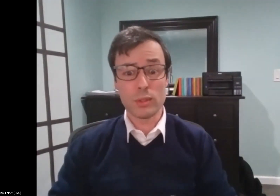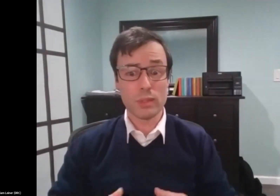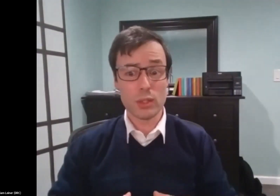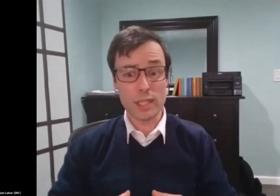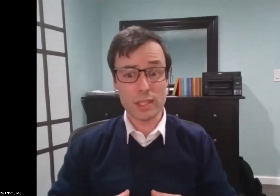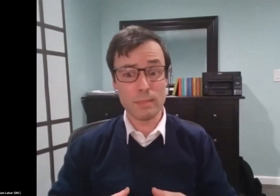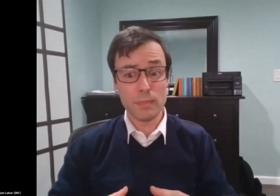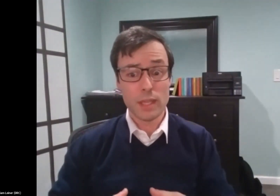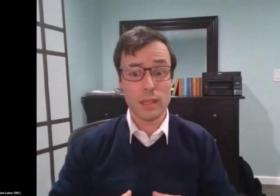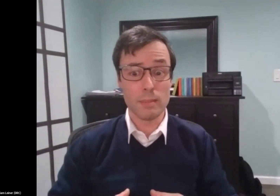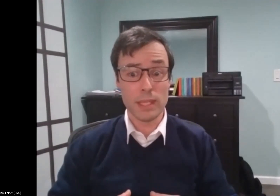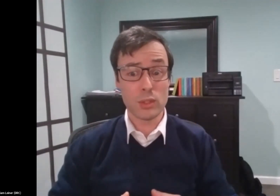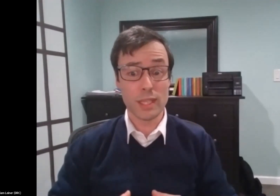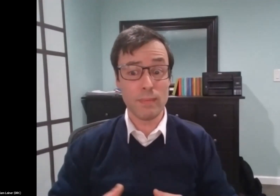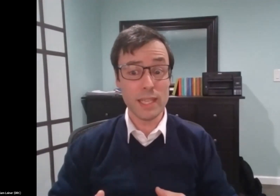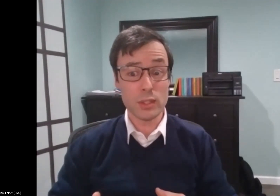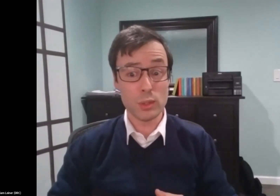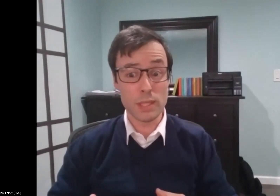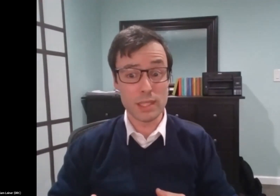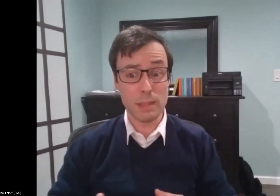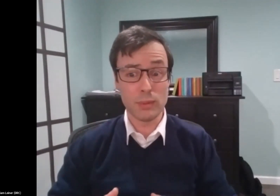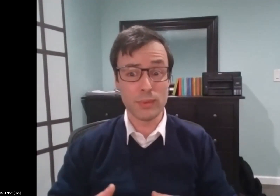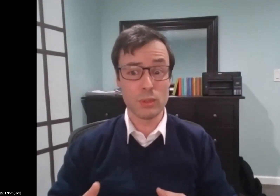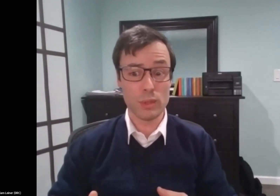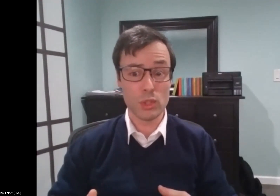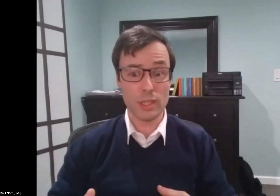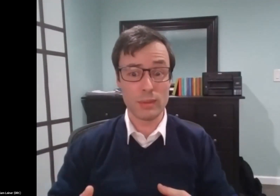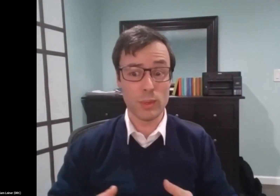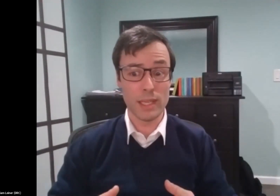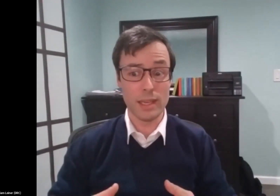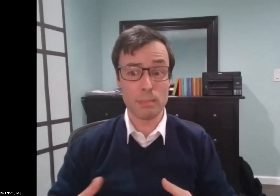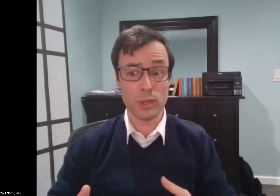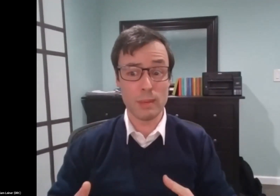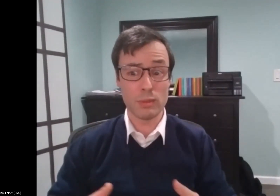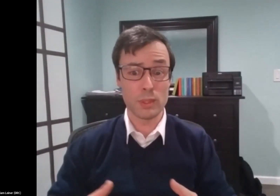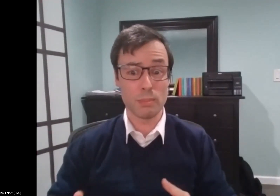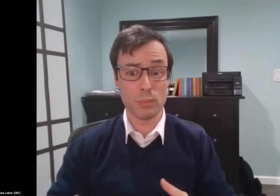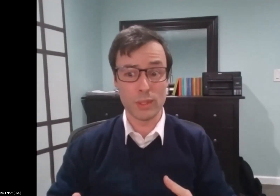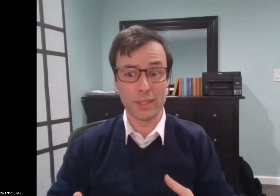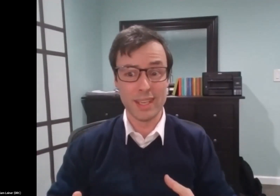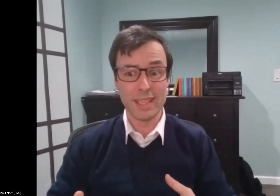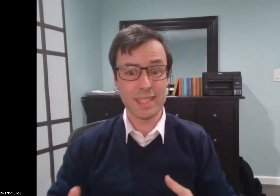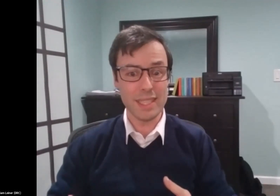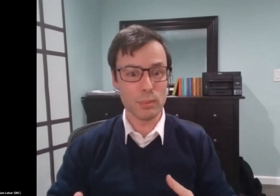severe intervention in the absence of a supporter. We come across examples where doctor have suggested